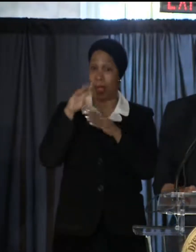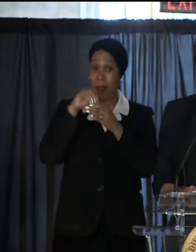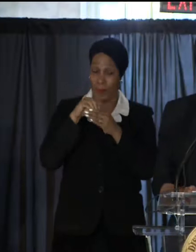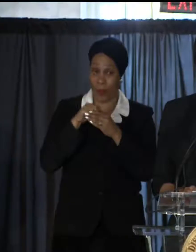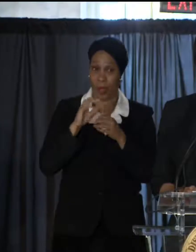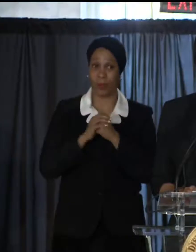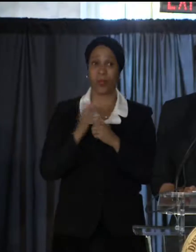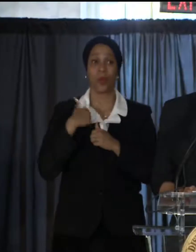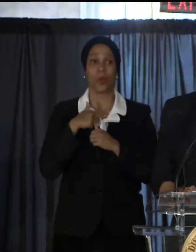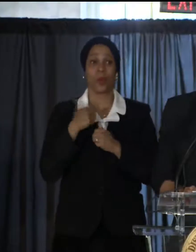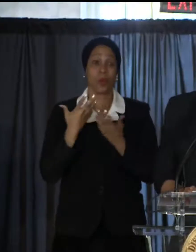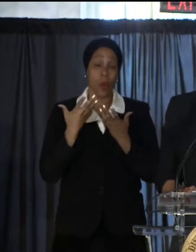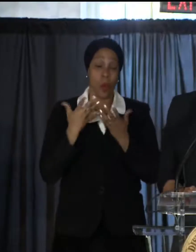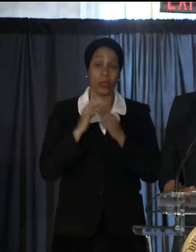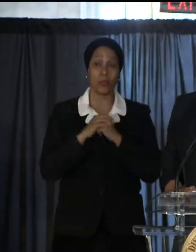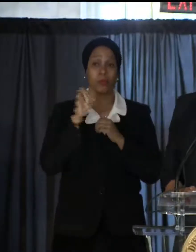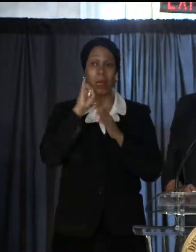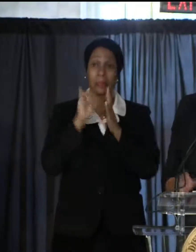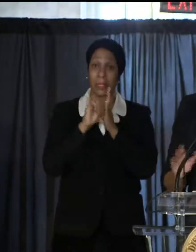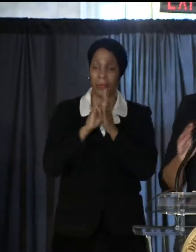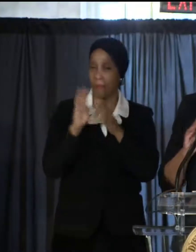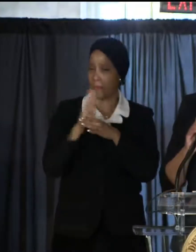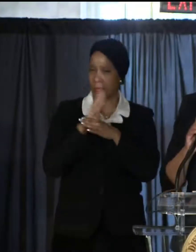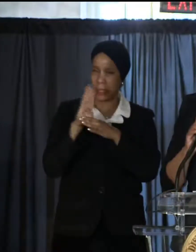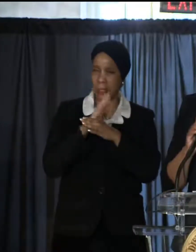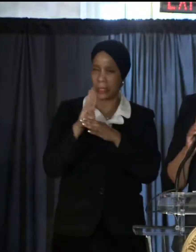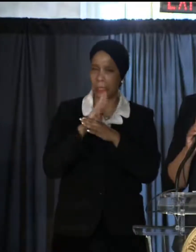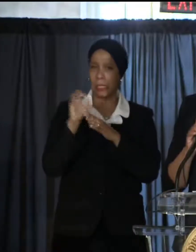WE WOULD LIKE TO IDENTIFY BUSINESSES AND STAKEHOLDERS FROM